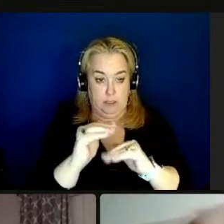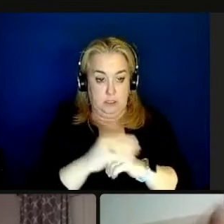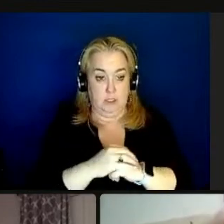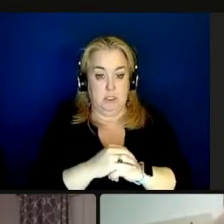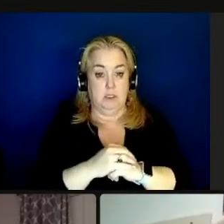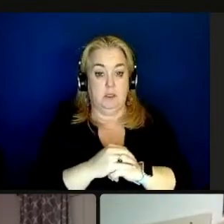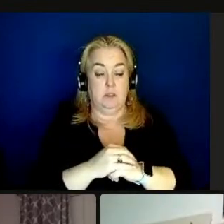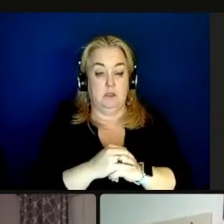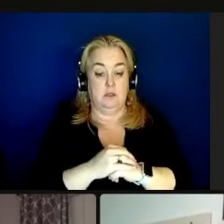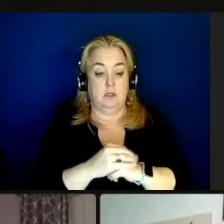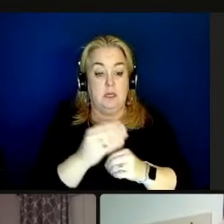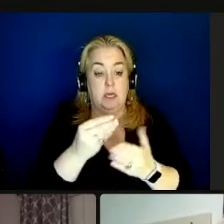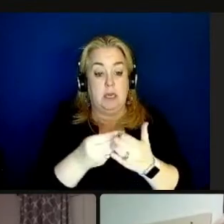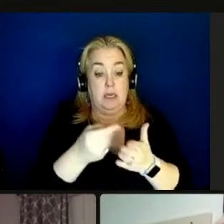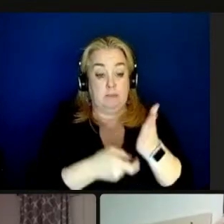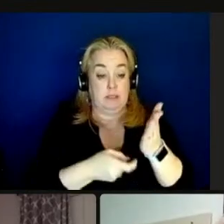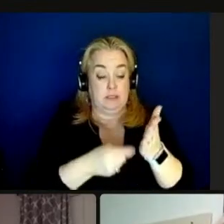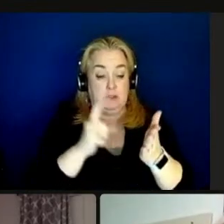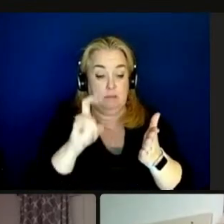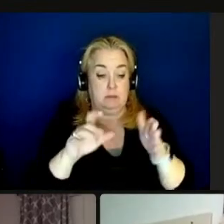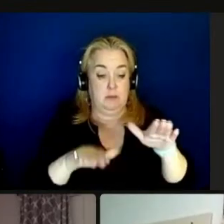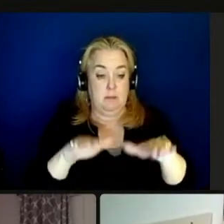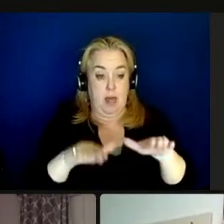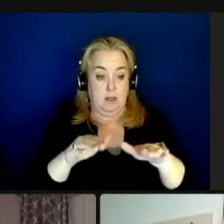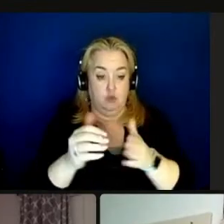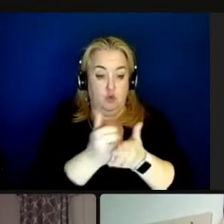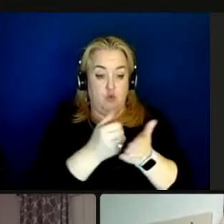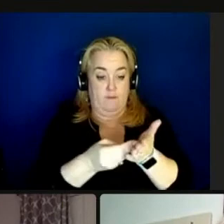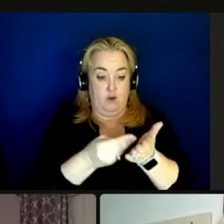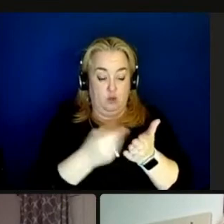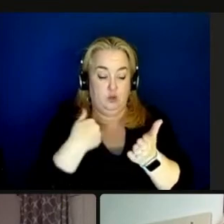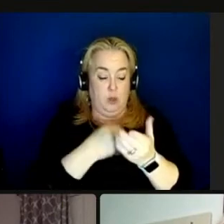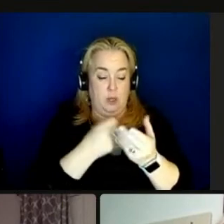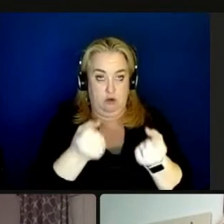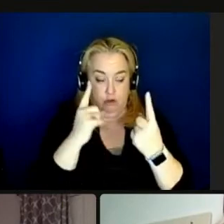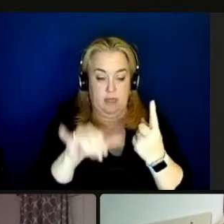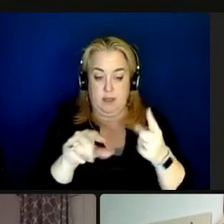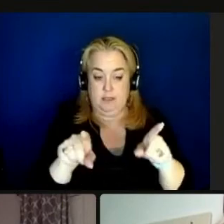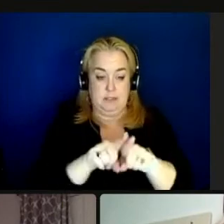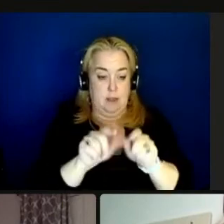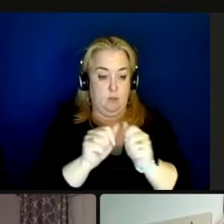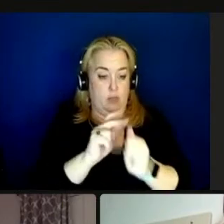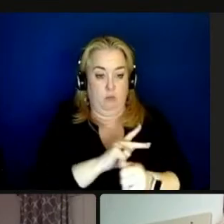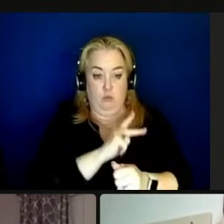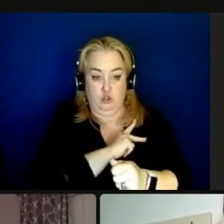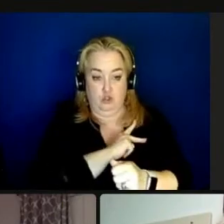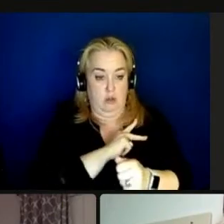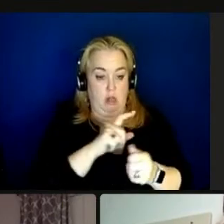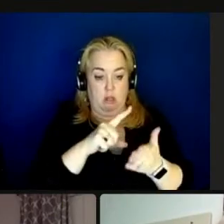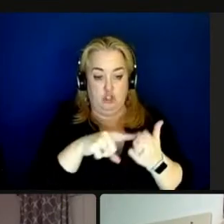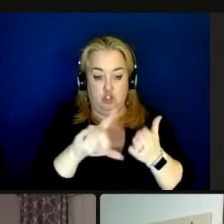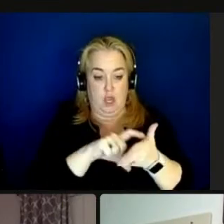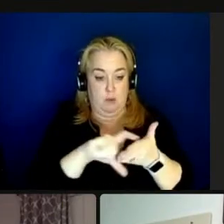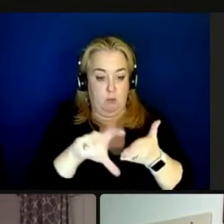BEEN POSED BY THE VARIOUS